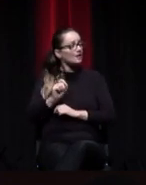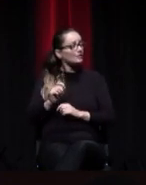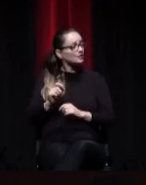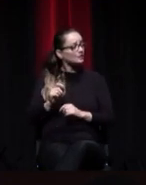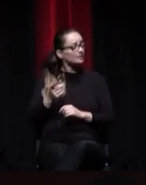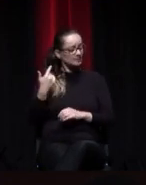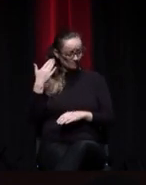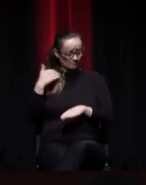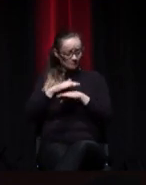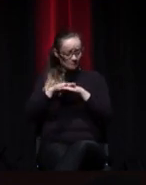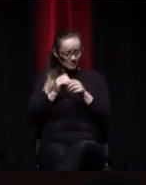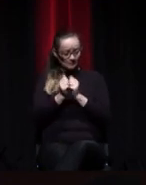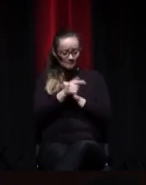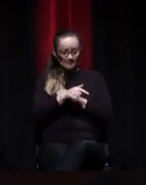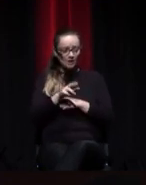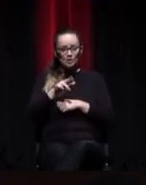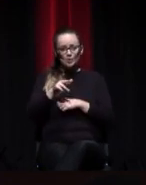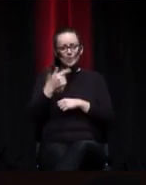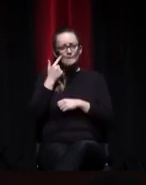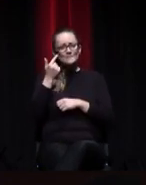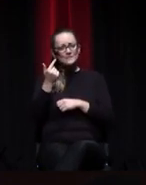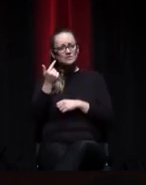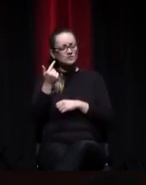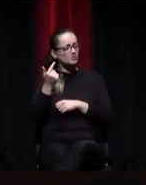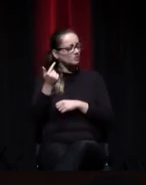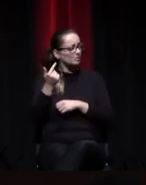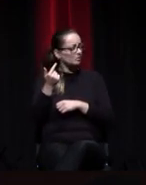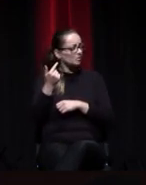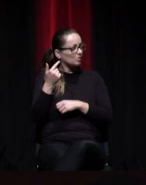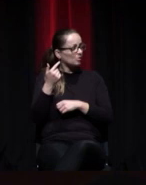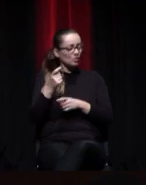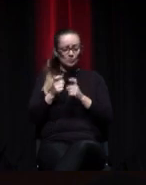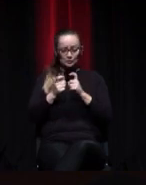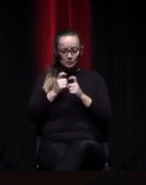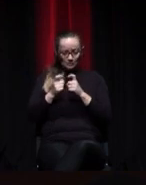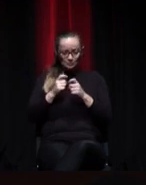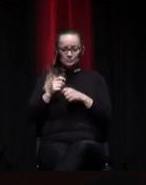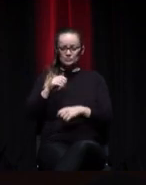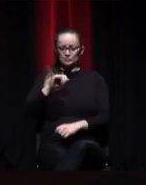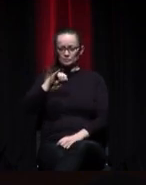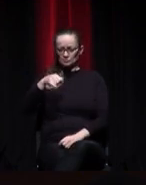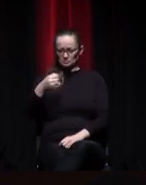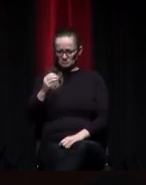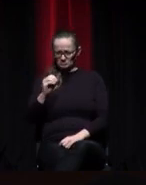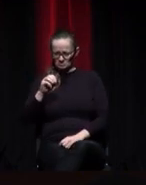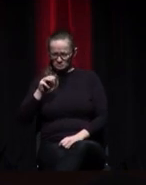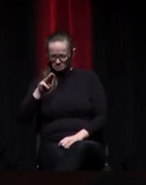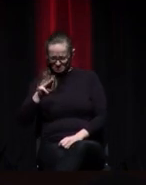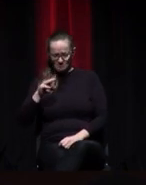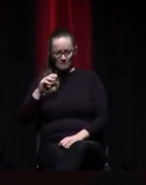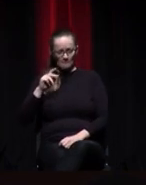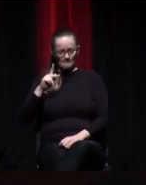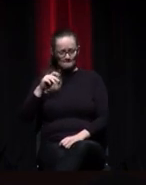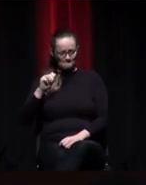she's never found a documentary about John Coltrane on Netflix. Why is that?